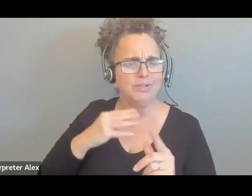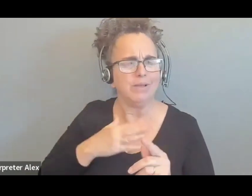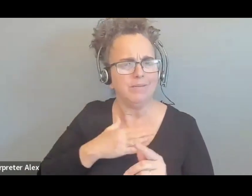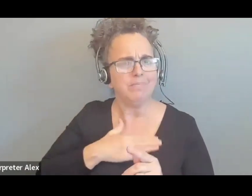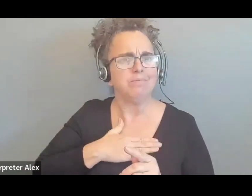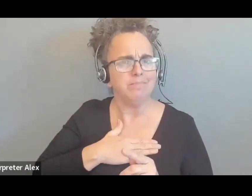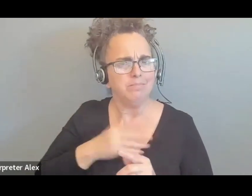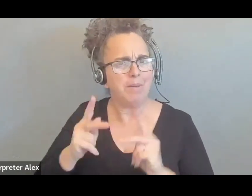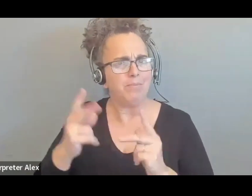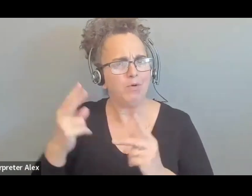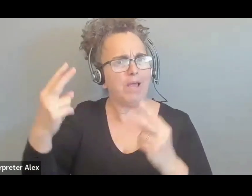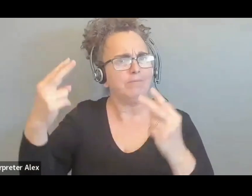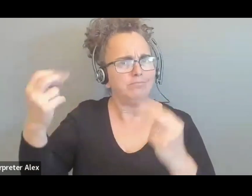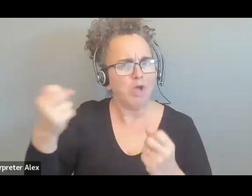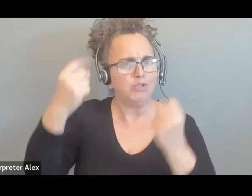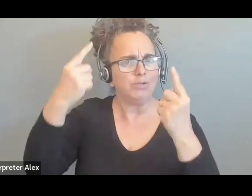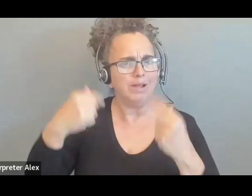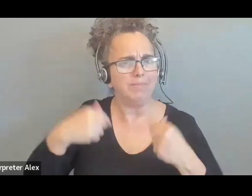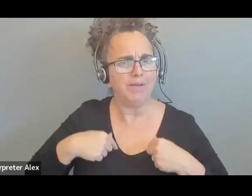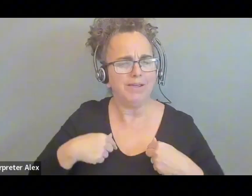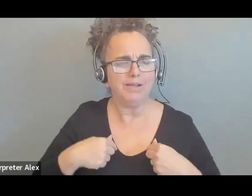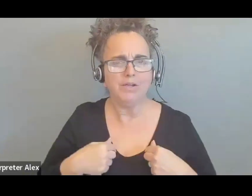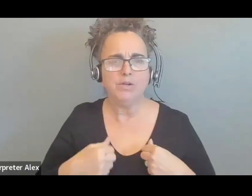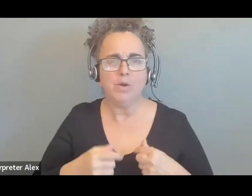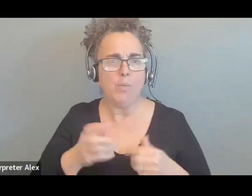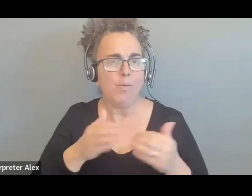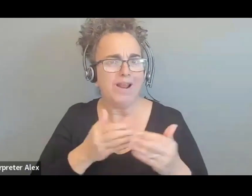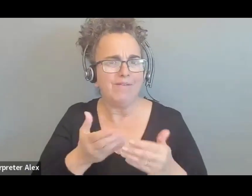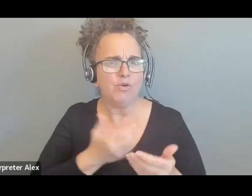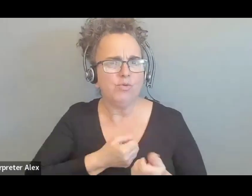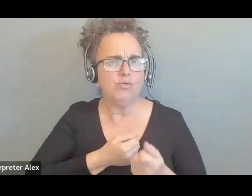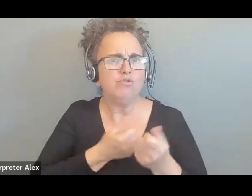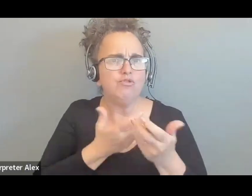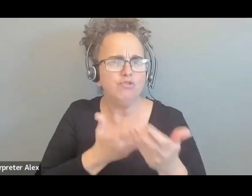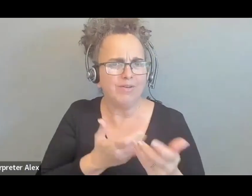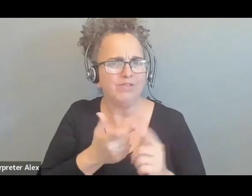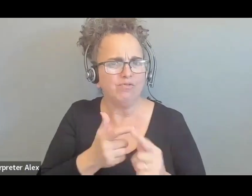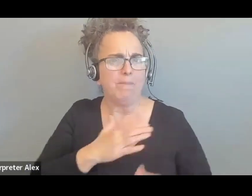what you shared comes deeply from a human experience.